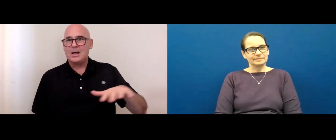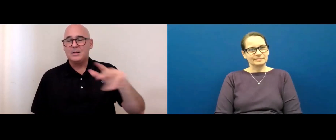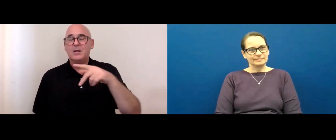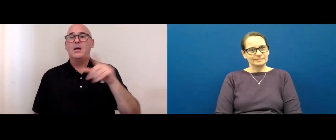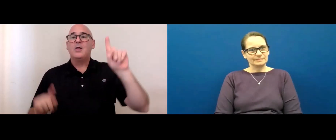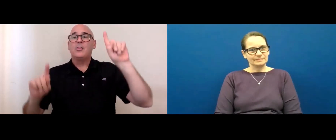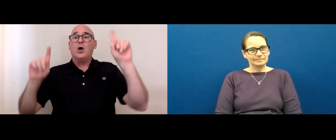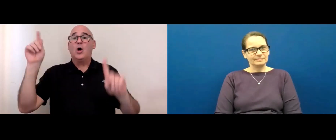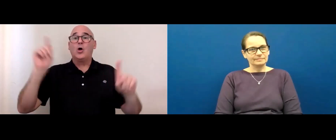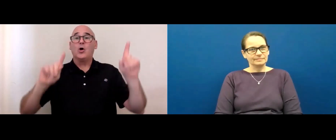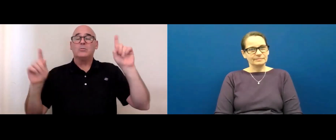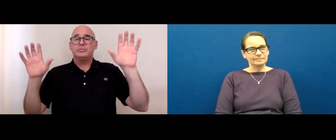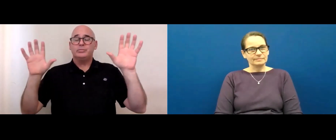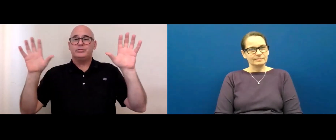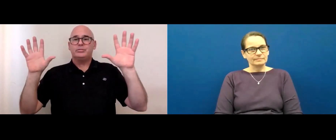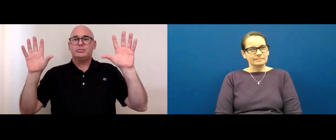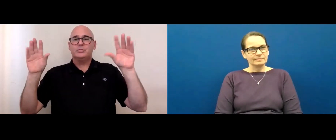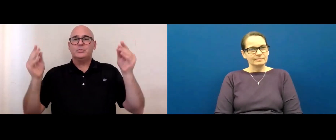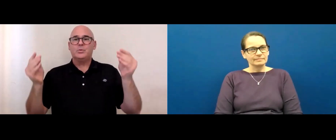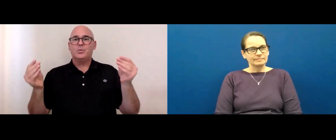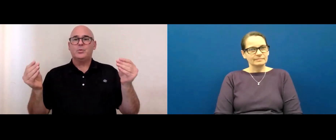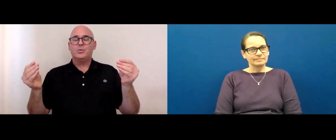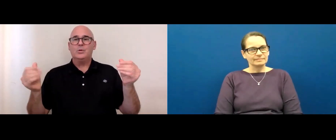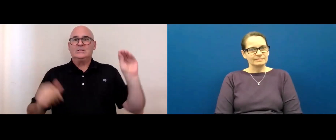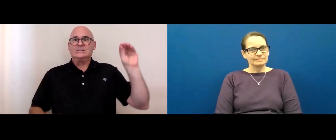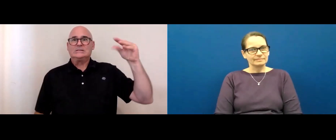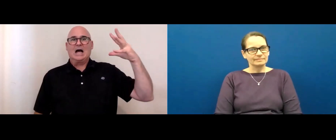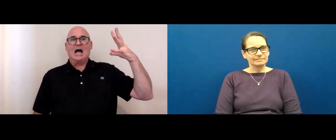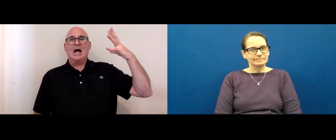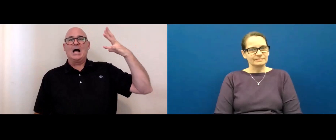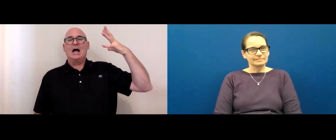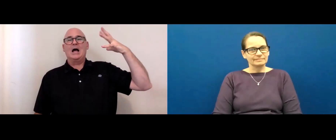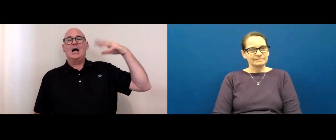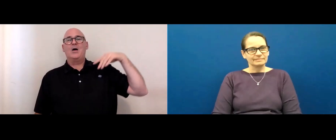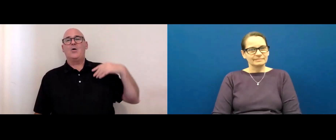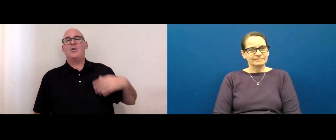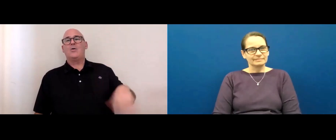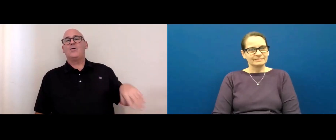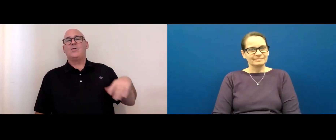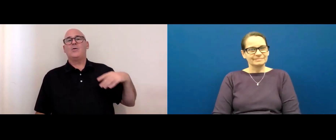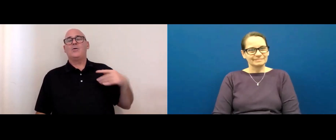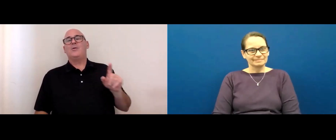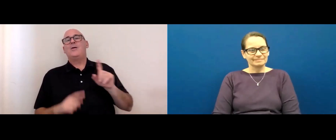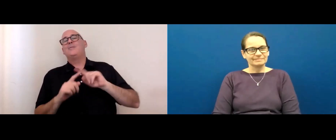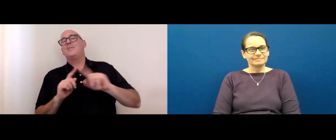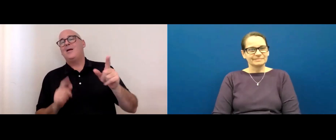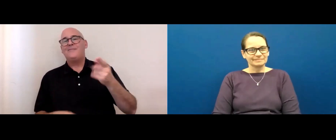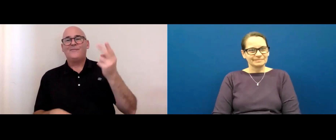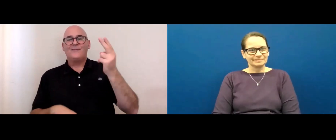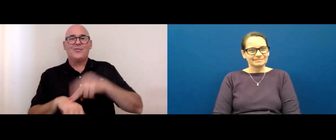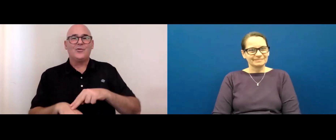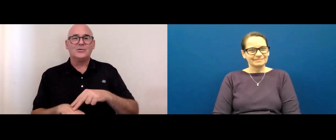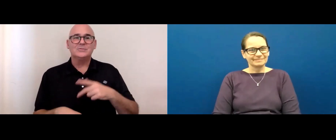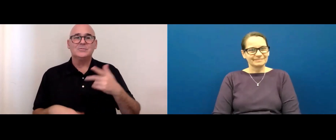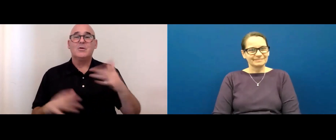and the thunder and the rumbling and the sun came out but of course